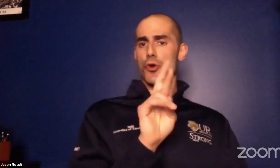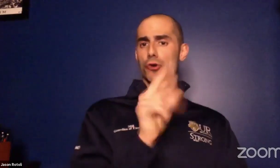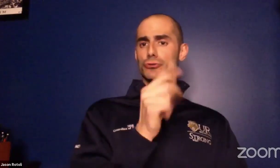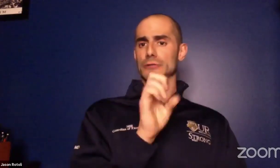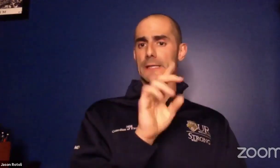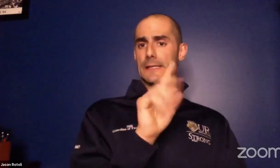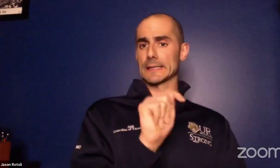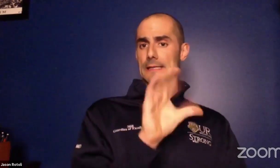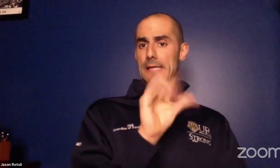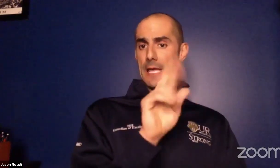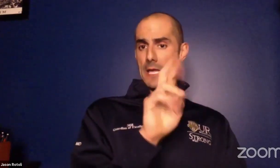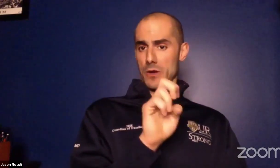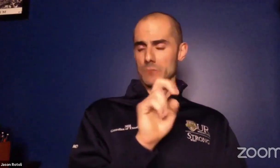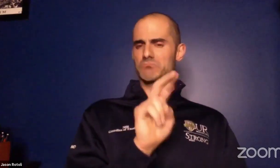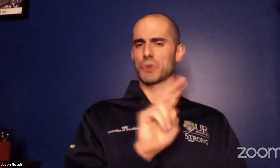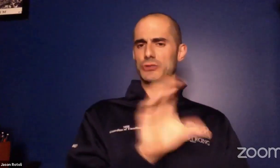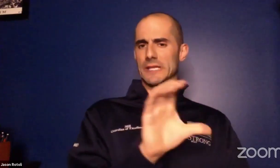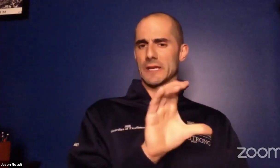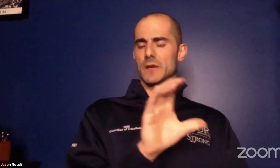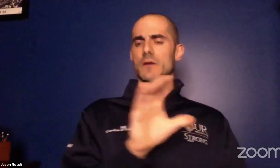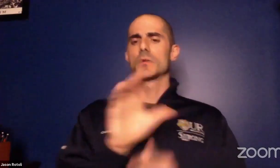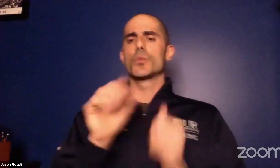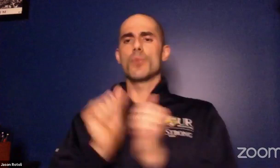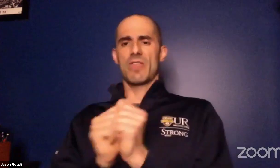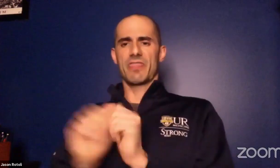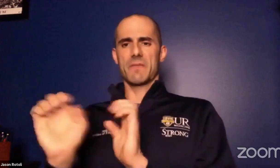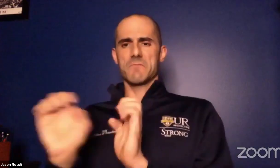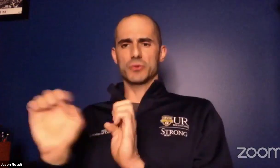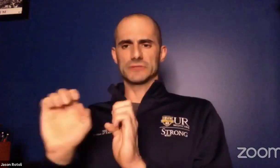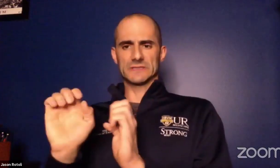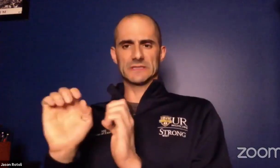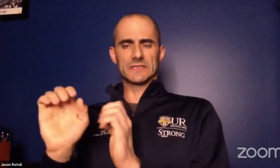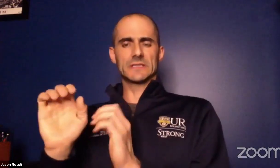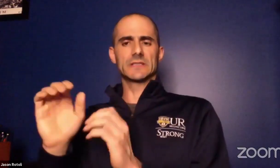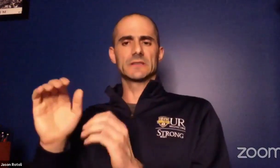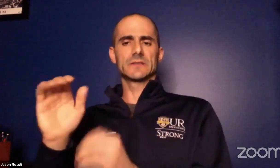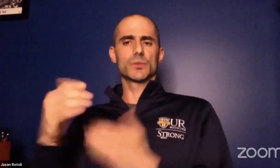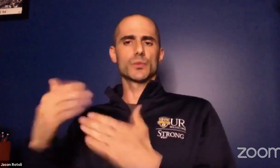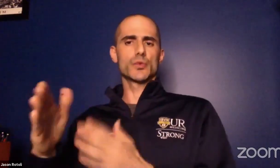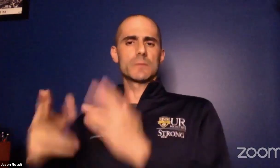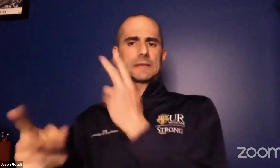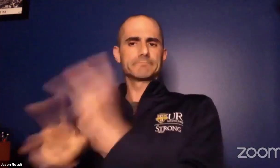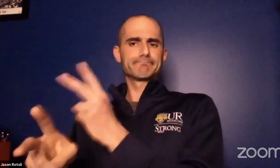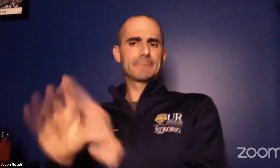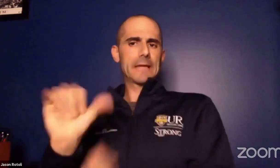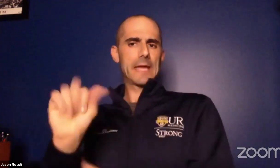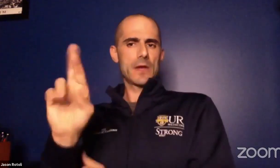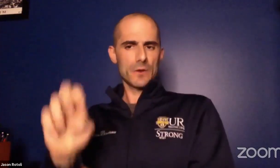before. We talked about the emergency room before but I wanted to make